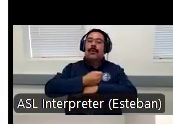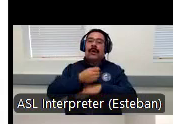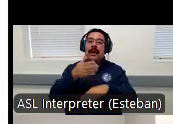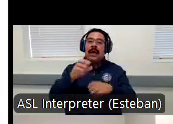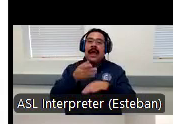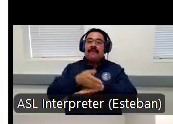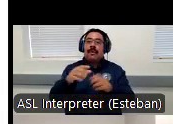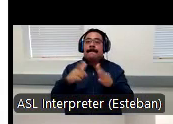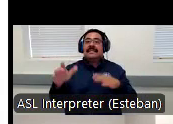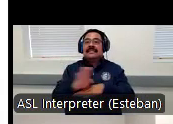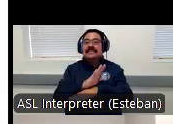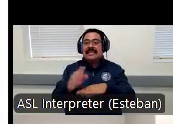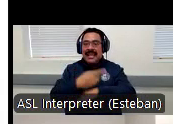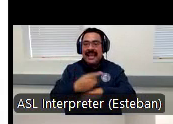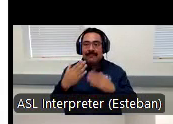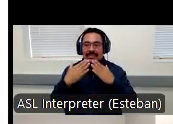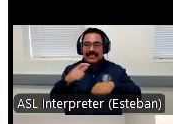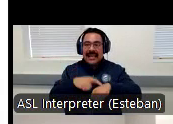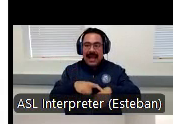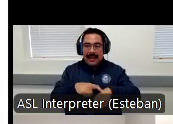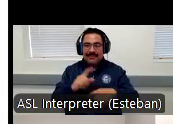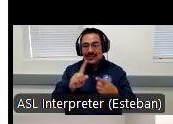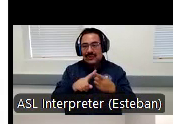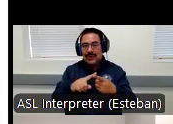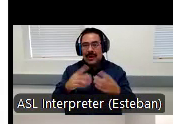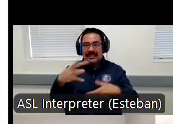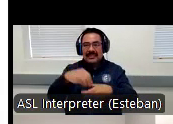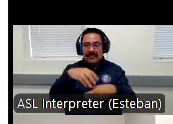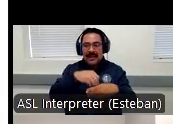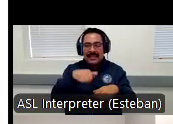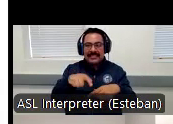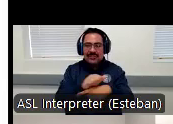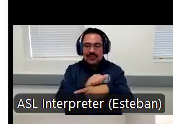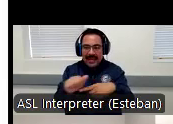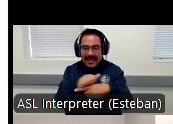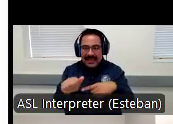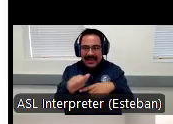So I appreciate everybody taking the time to participate in this training. Commissioner, thank